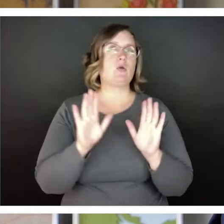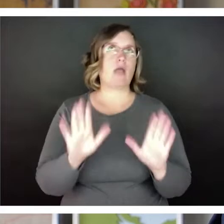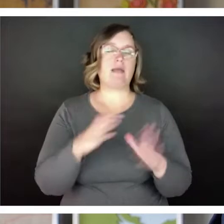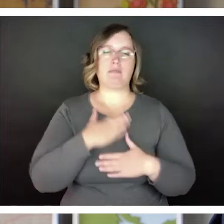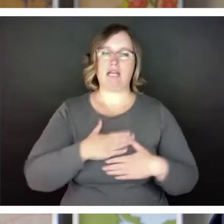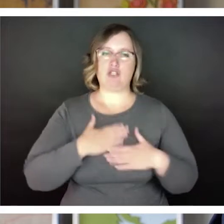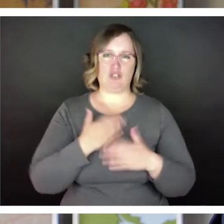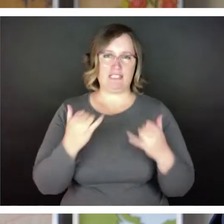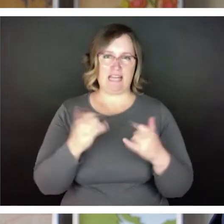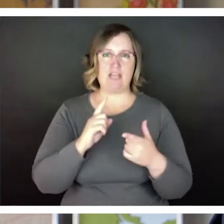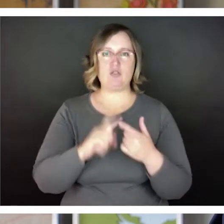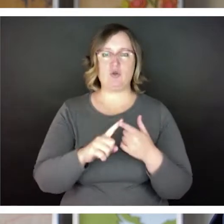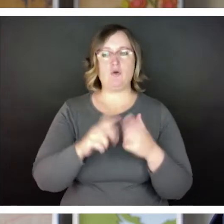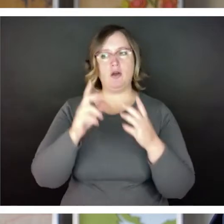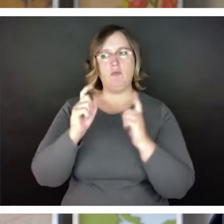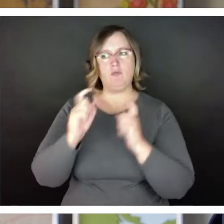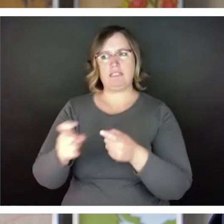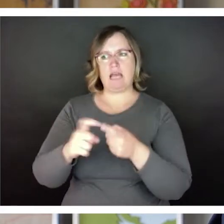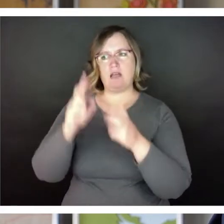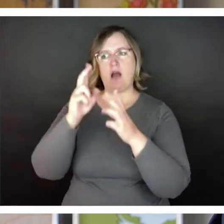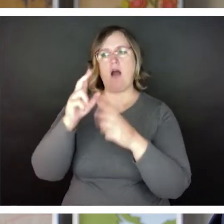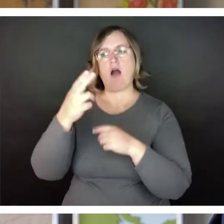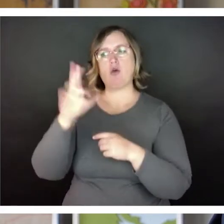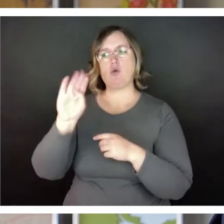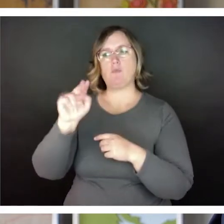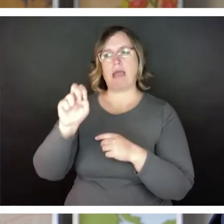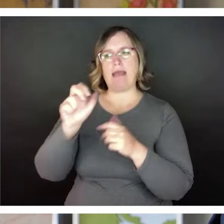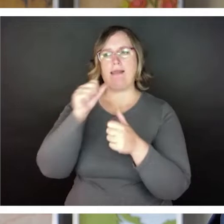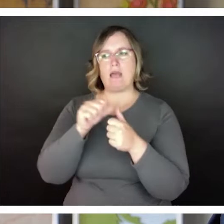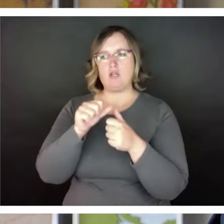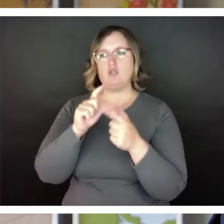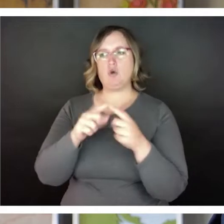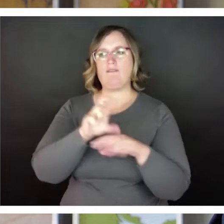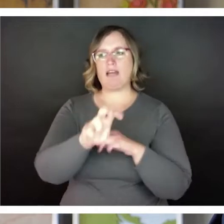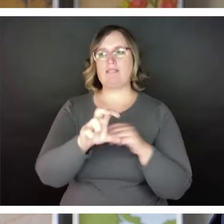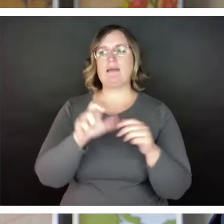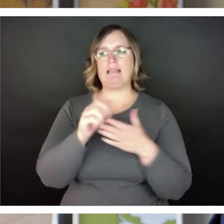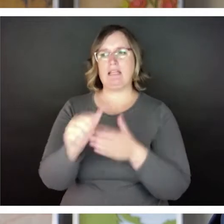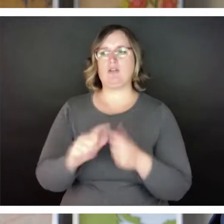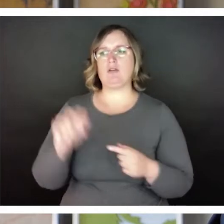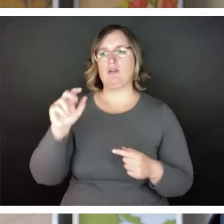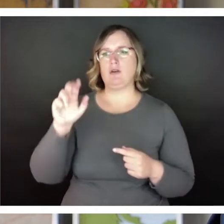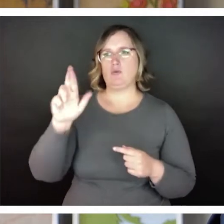an honorary doctoral degree of Humane Letters to investment leader and social justice innovator Rukaiyah Adams.